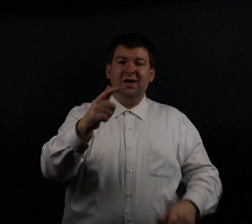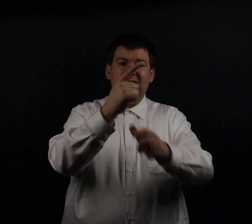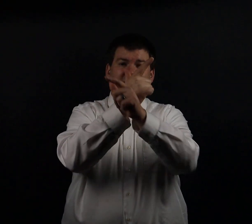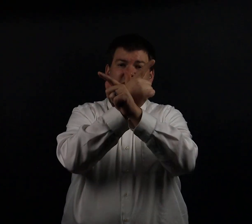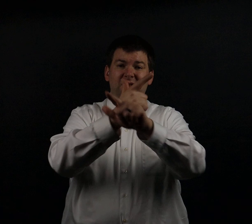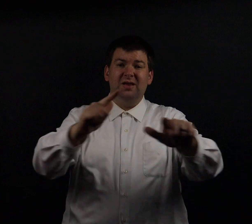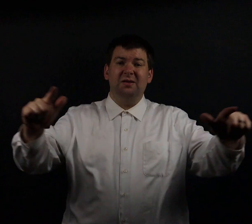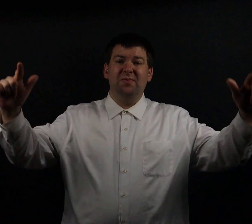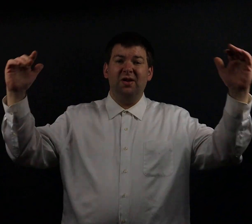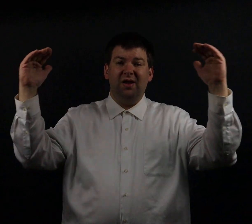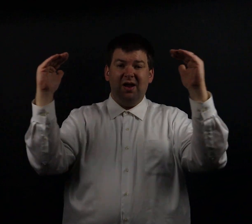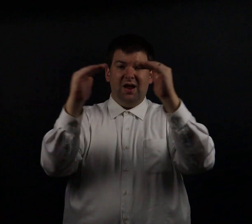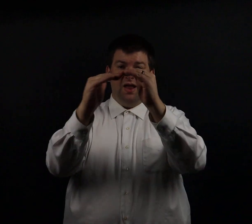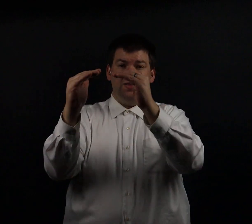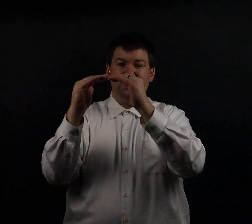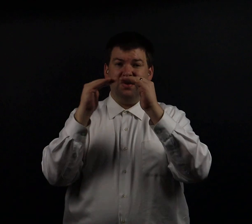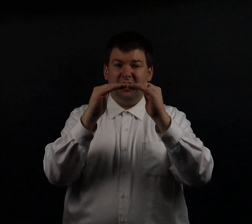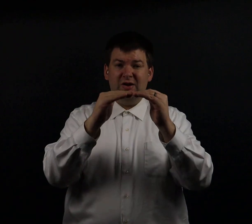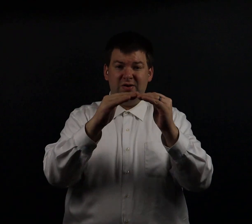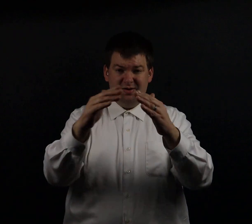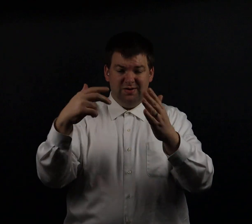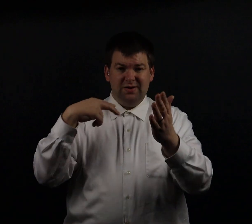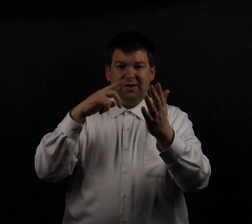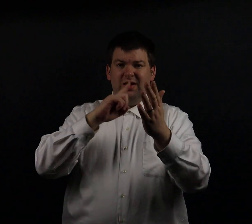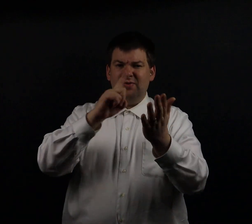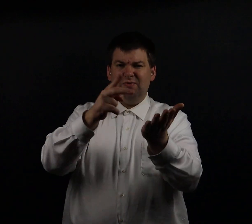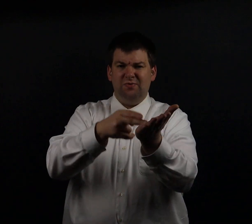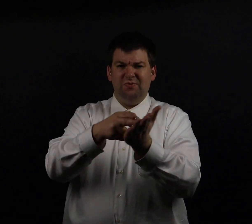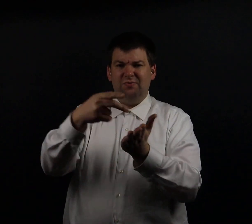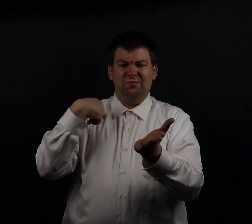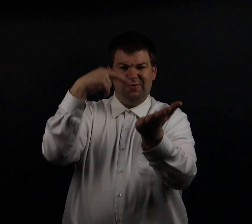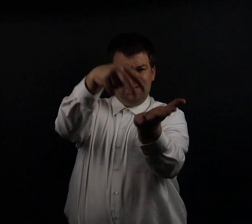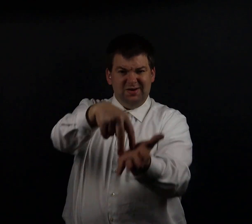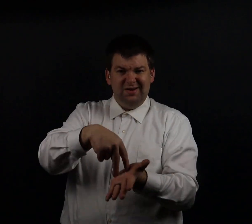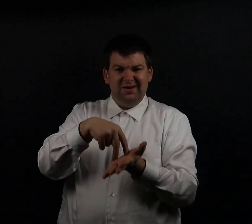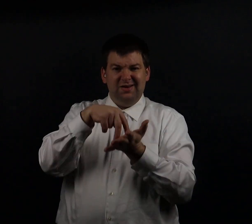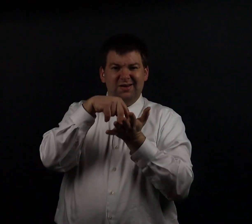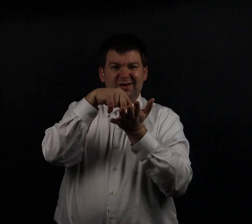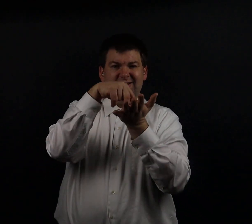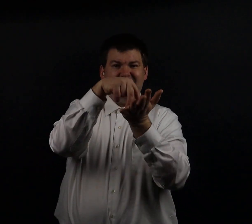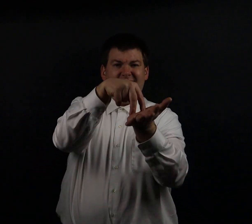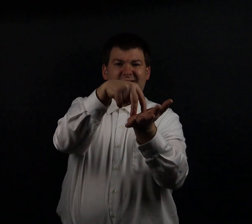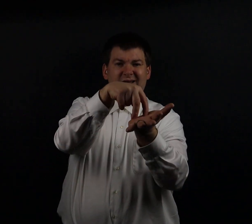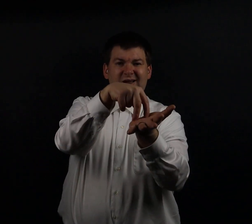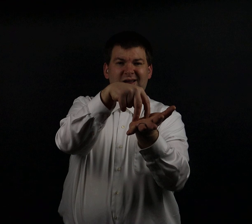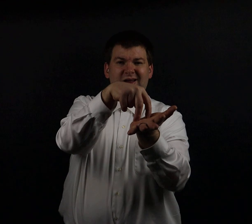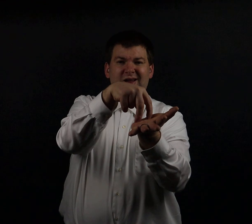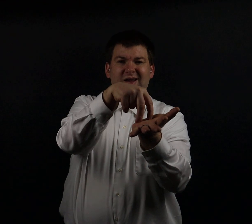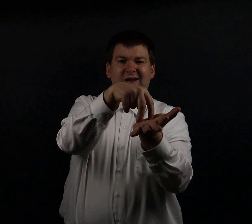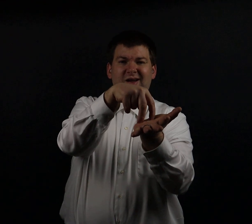I love the liberty, the justice, and the truth on which we stand.